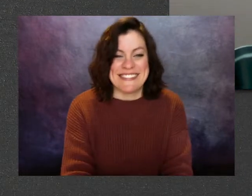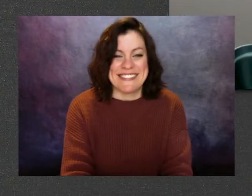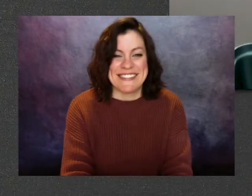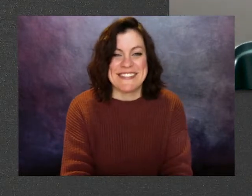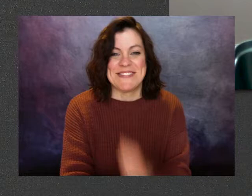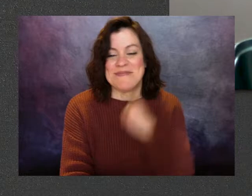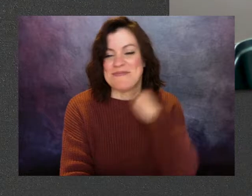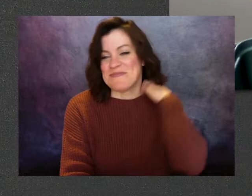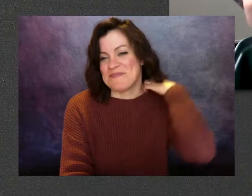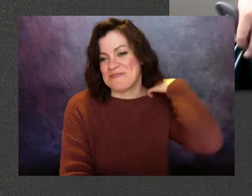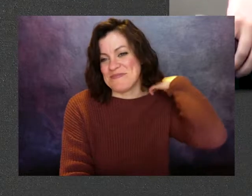Yep, fur looks good.